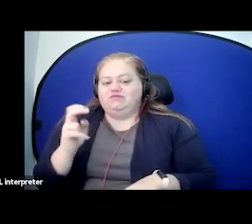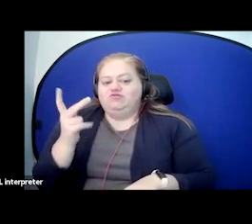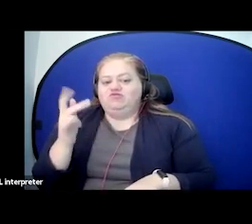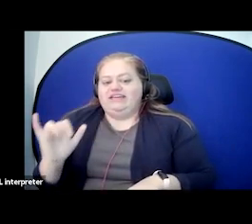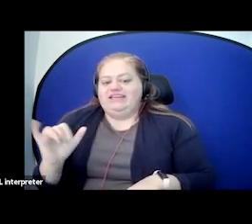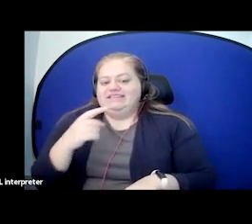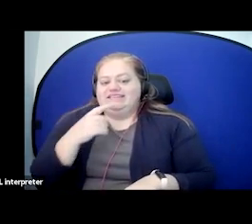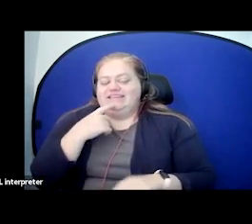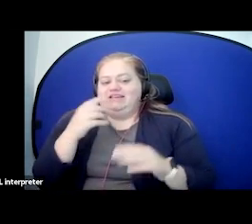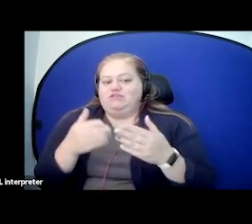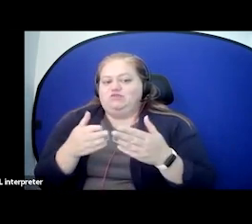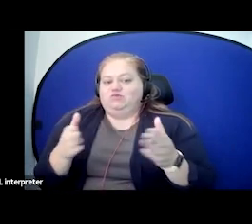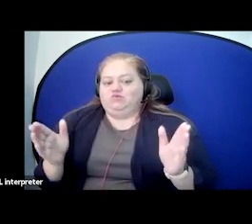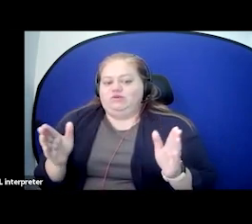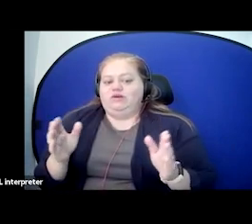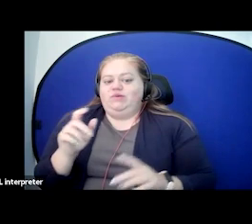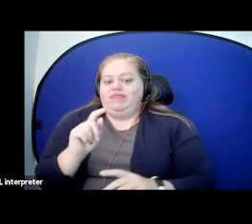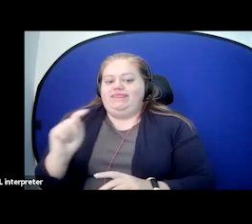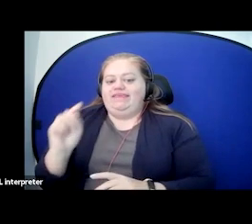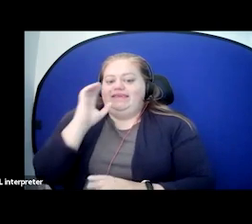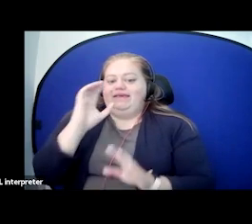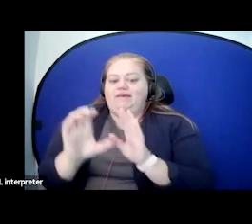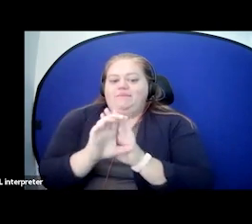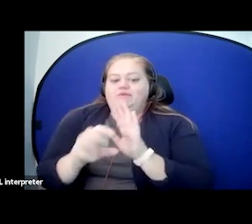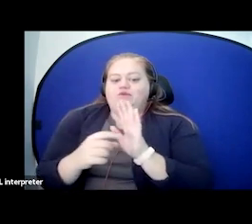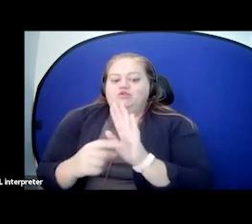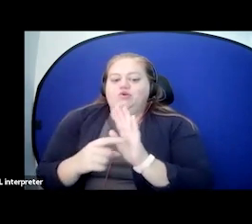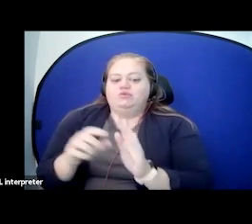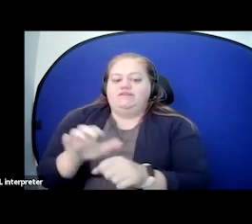It says, "The image shows a fully stocked grocery store